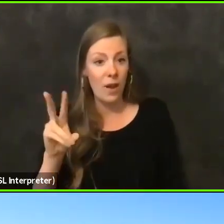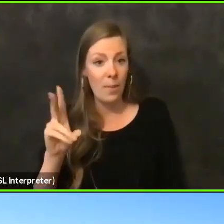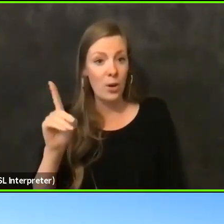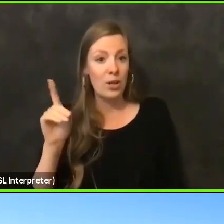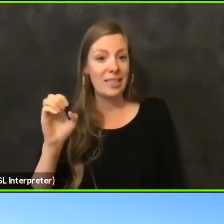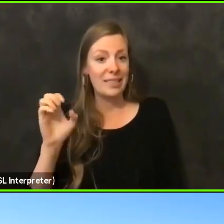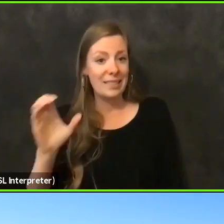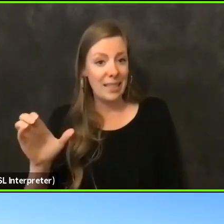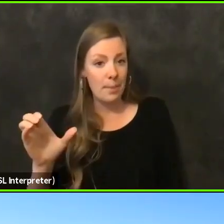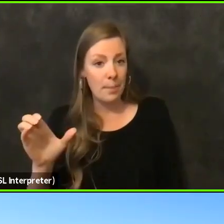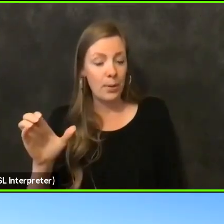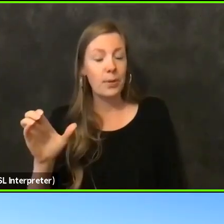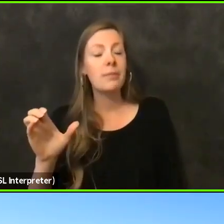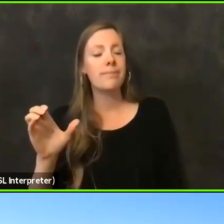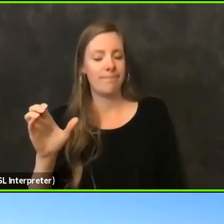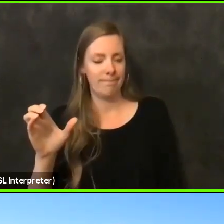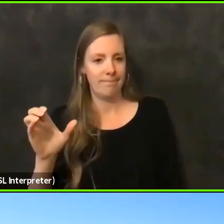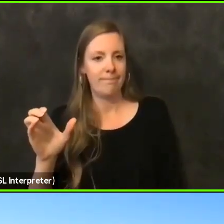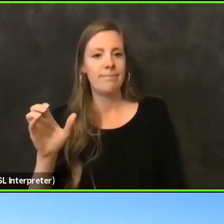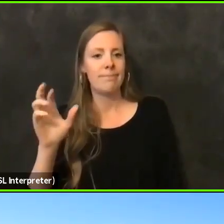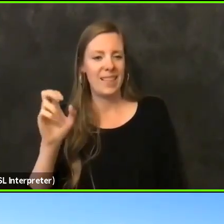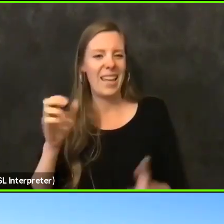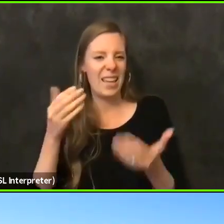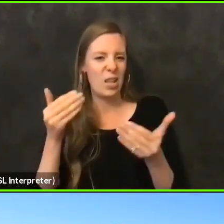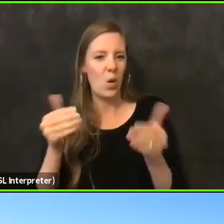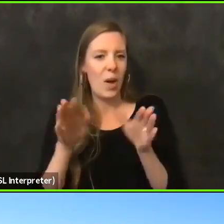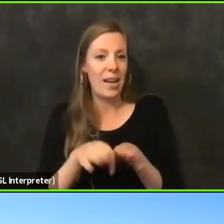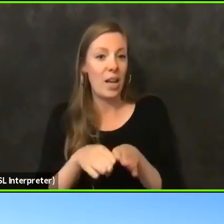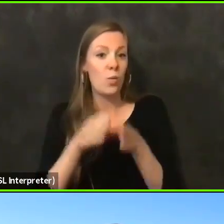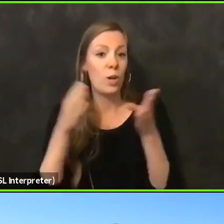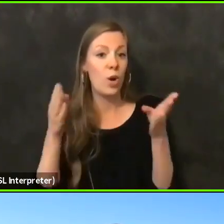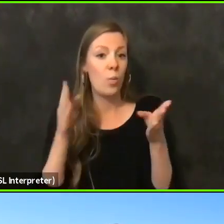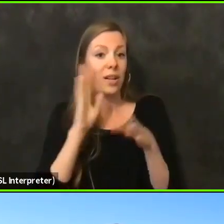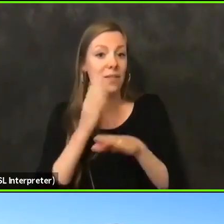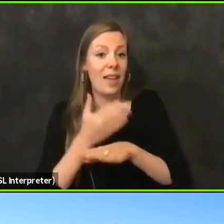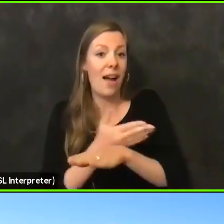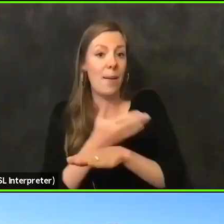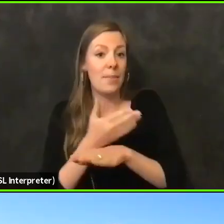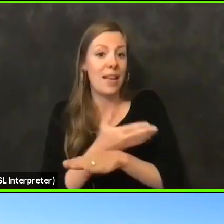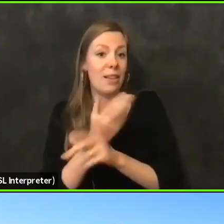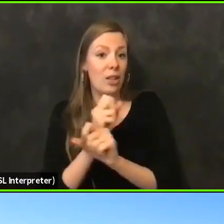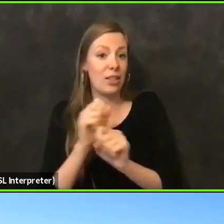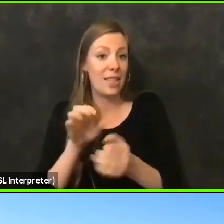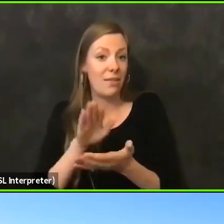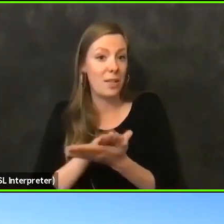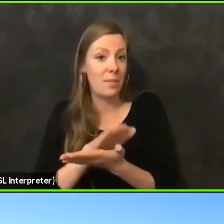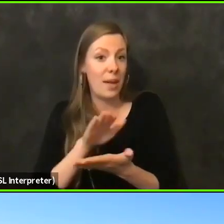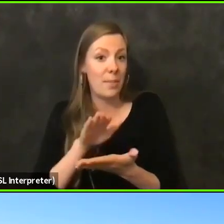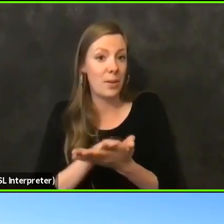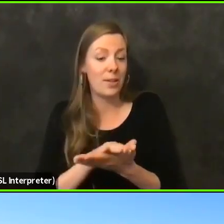reopening plan are allowed to reopen now, provided that the updated safety. We have 10 schools that have approved